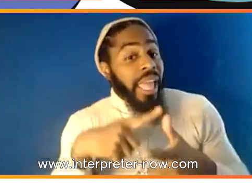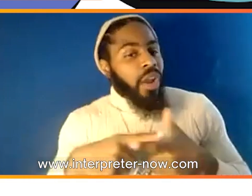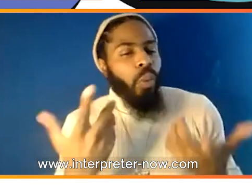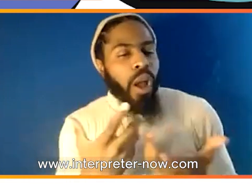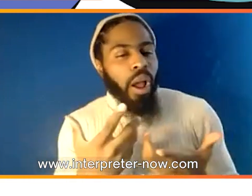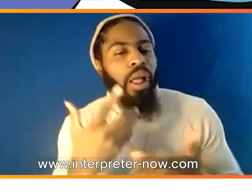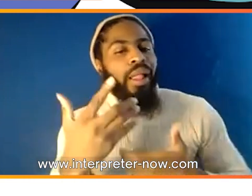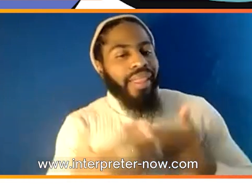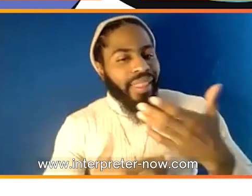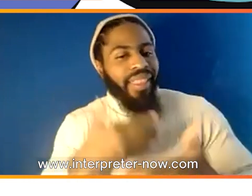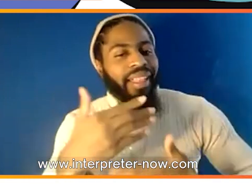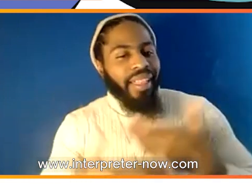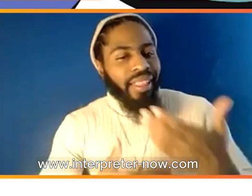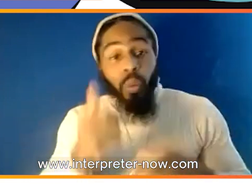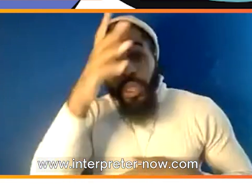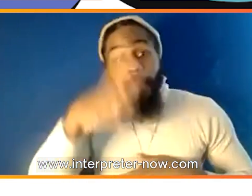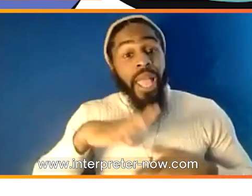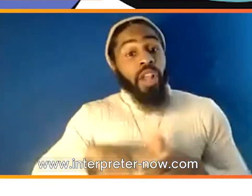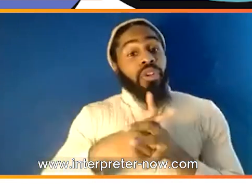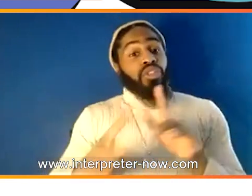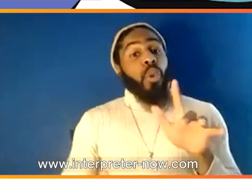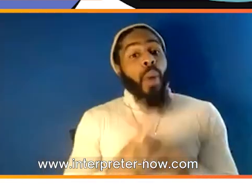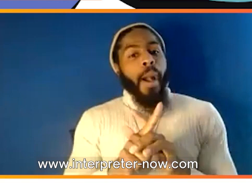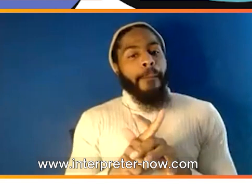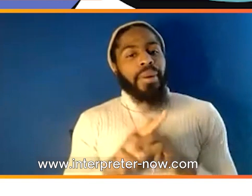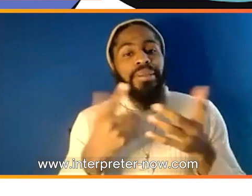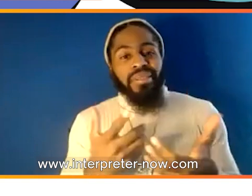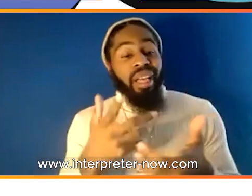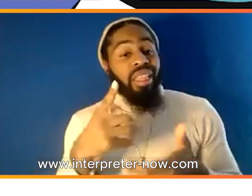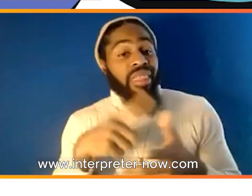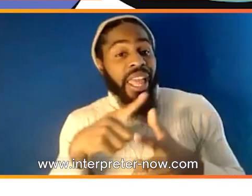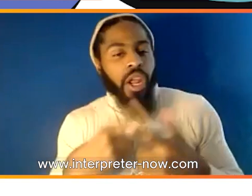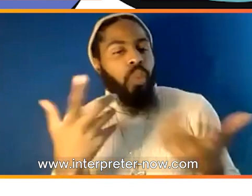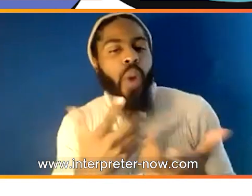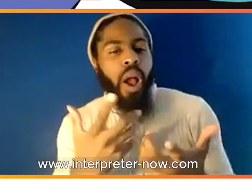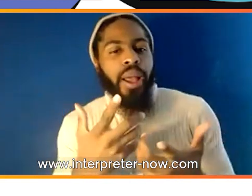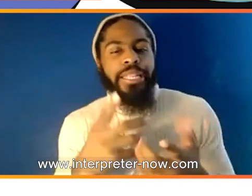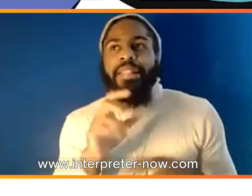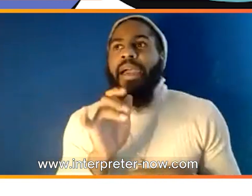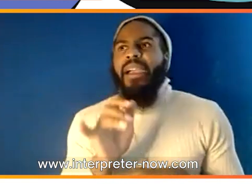When you do get them to come, it is demystifying that stigma of "If I actually do this, Brian,